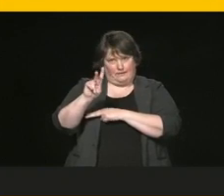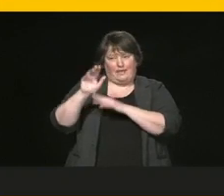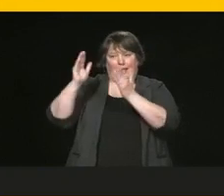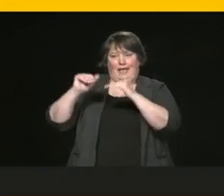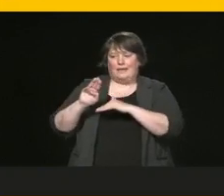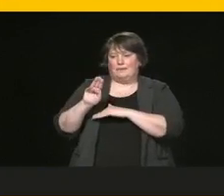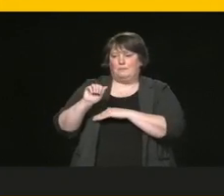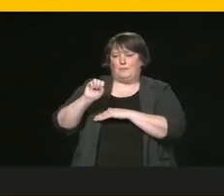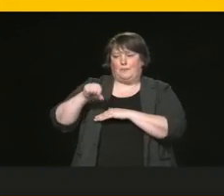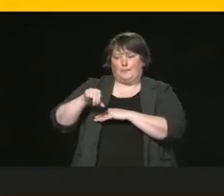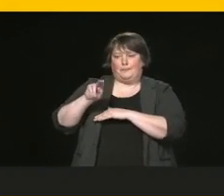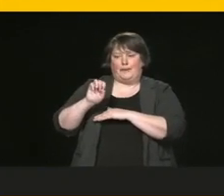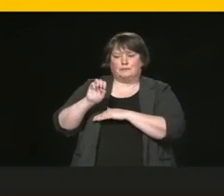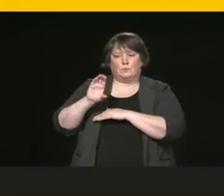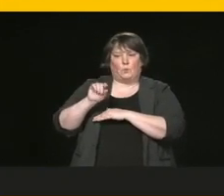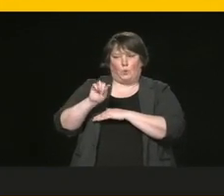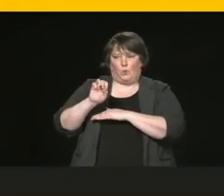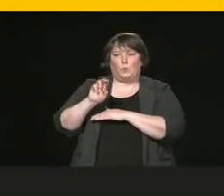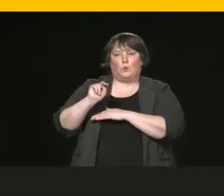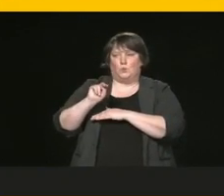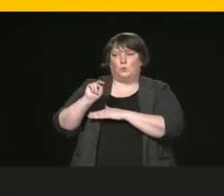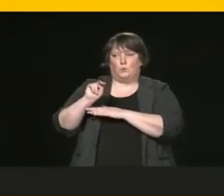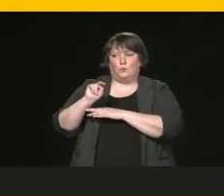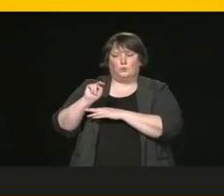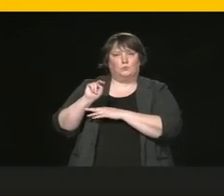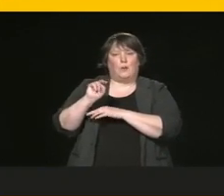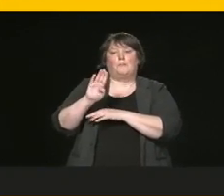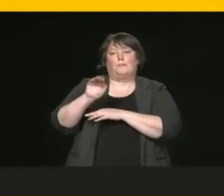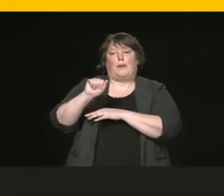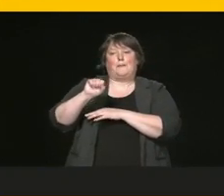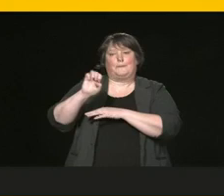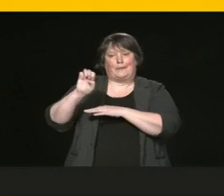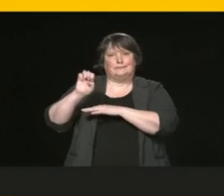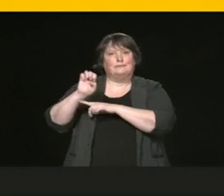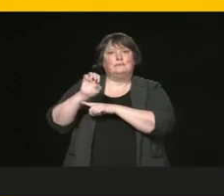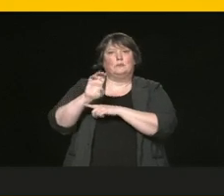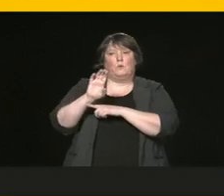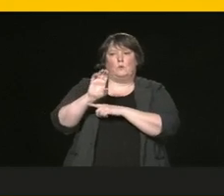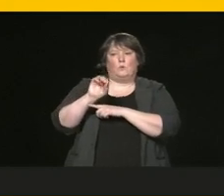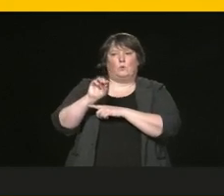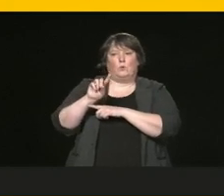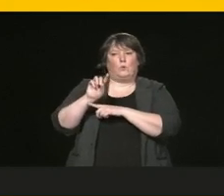FORCES IN BOTH NUNAVIK IN